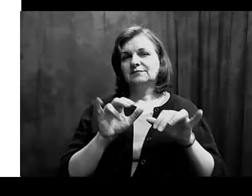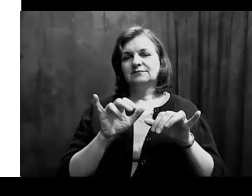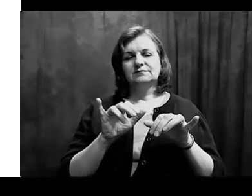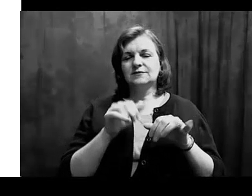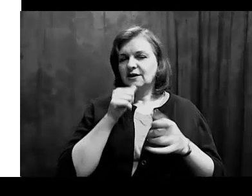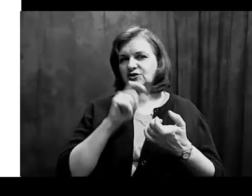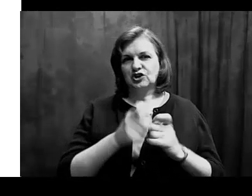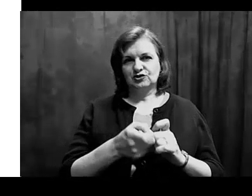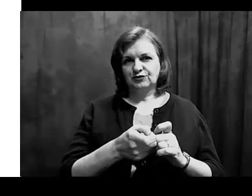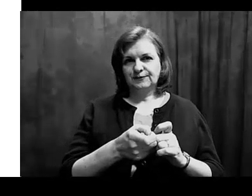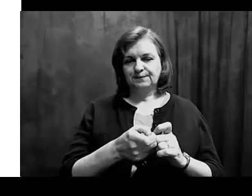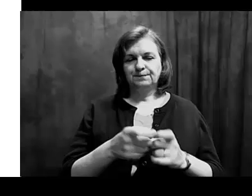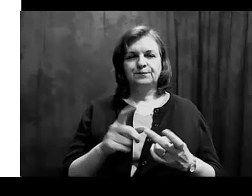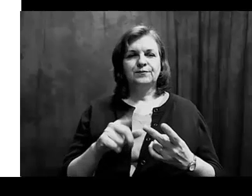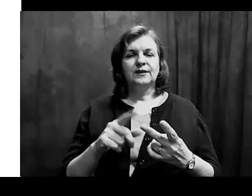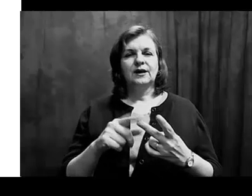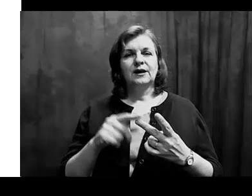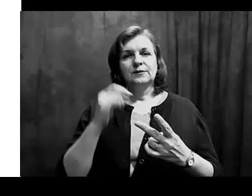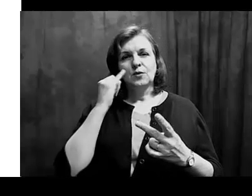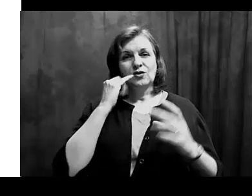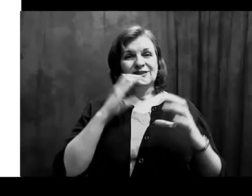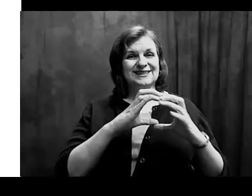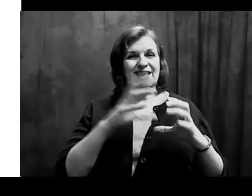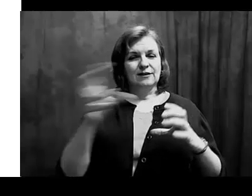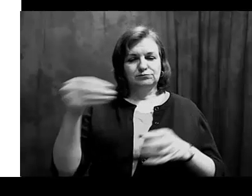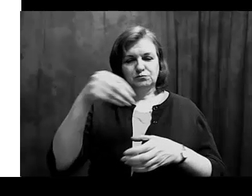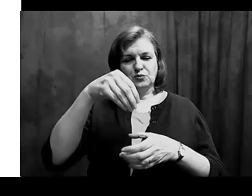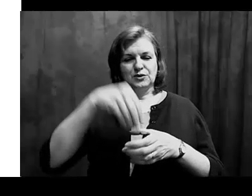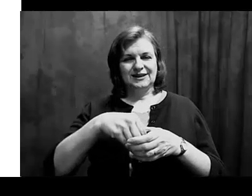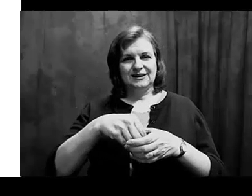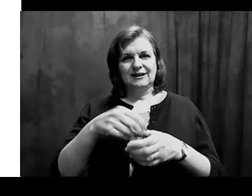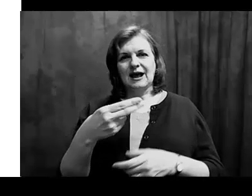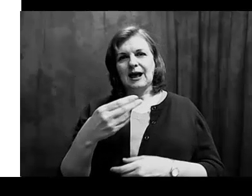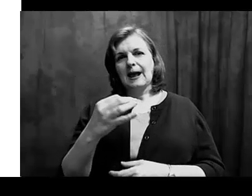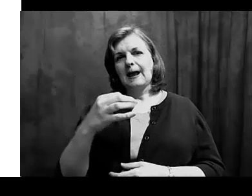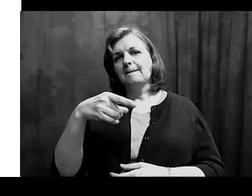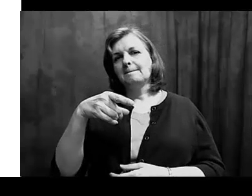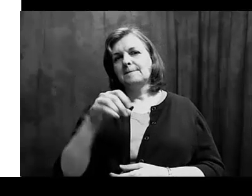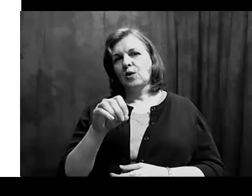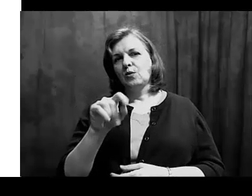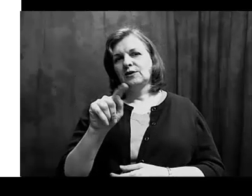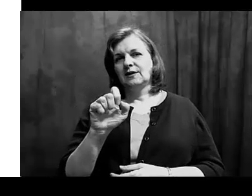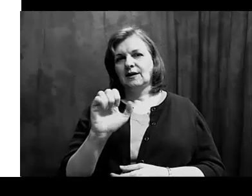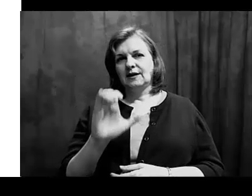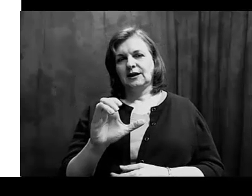hypotonic - "hypo" means lower and hypoertonic - "hyper" means higher